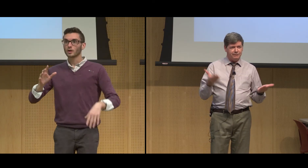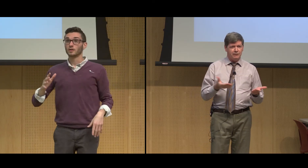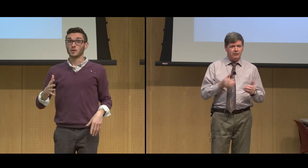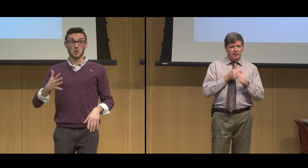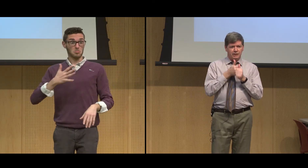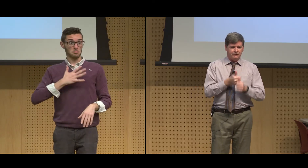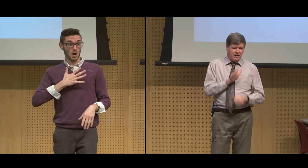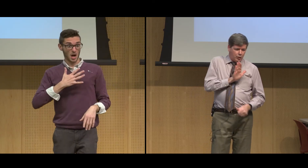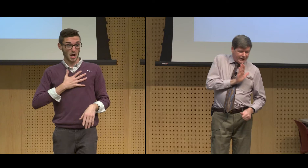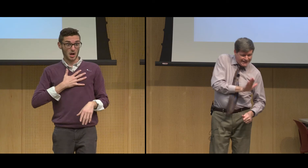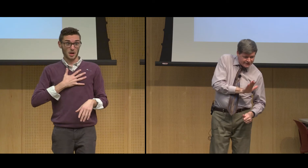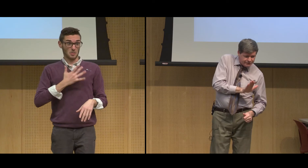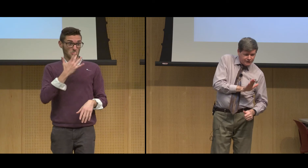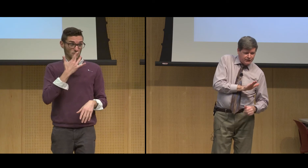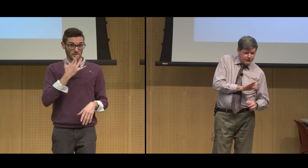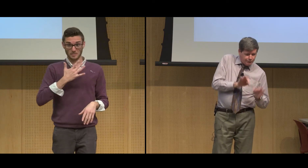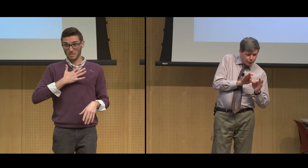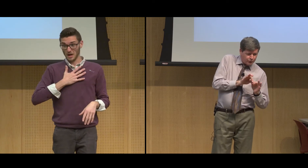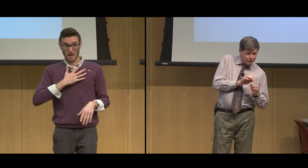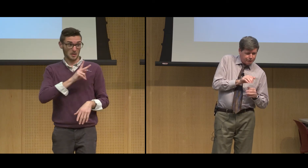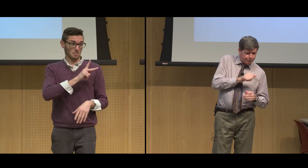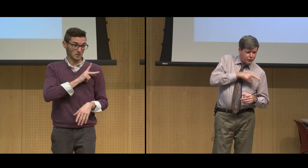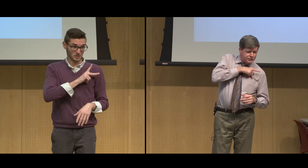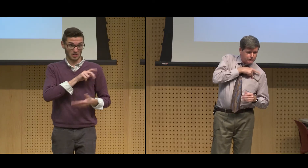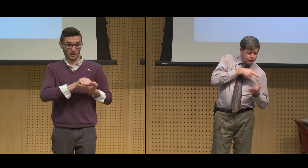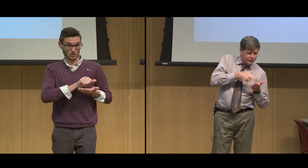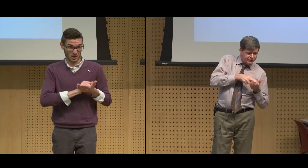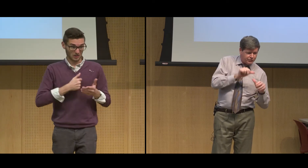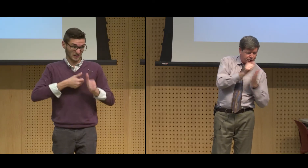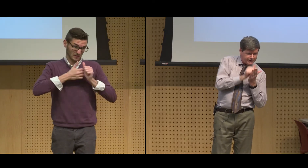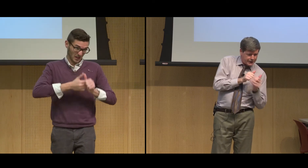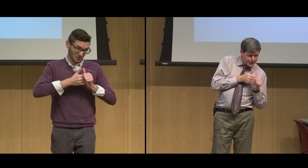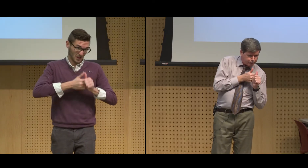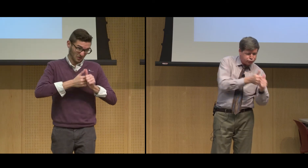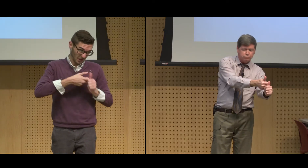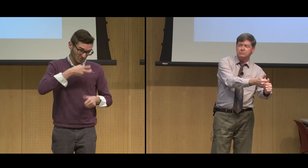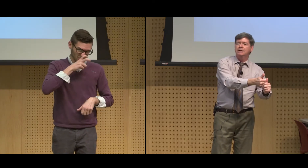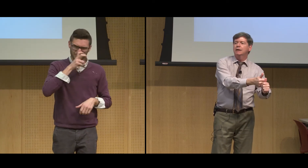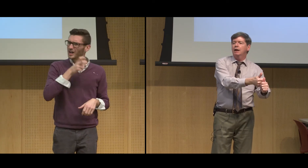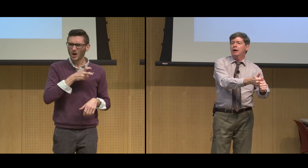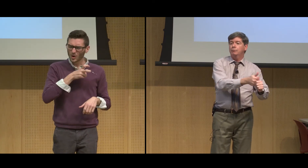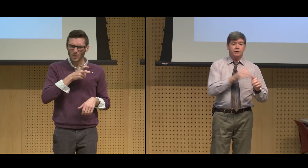and follow his important personal research agenda, which is fine.